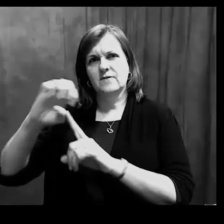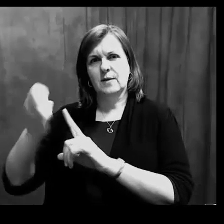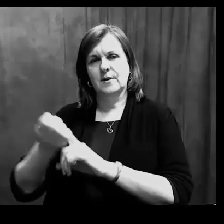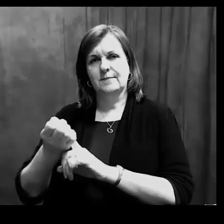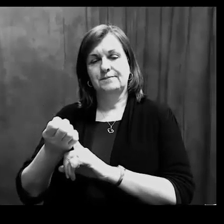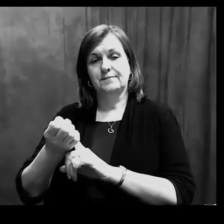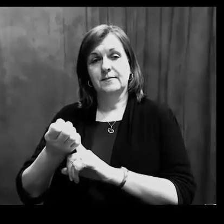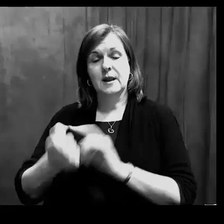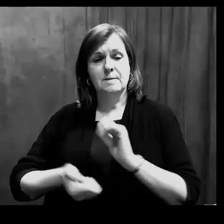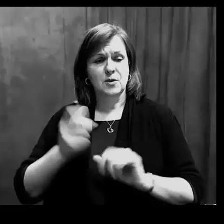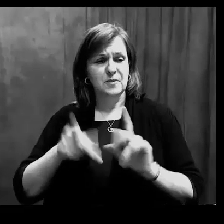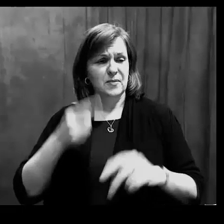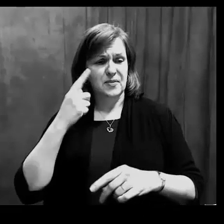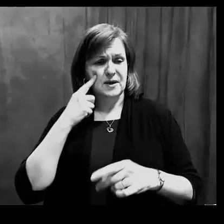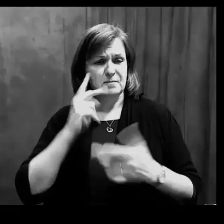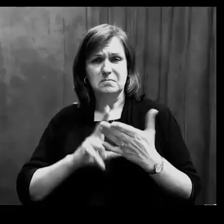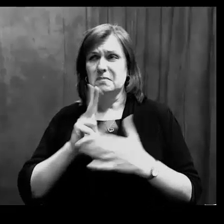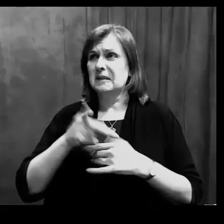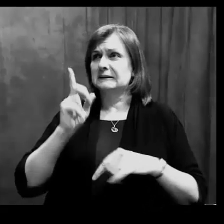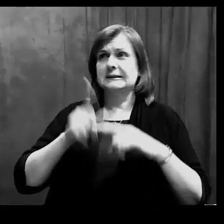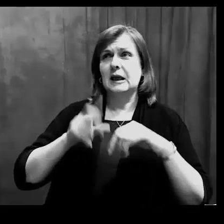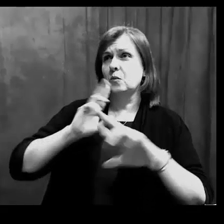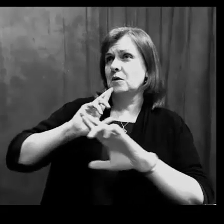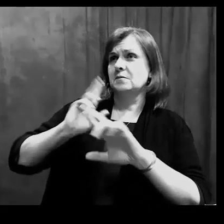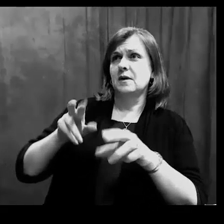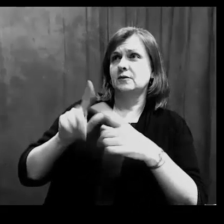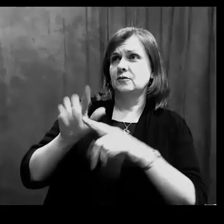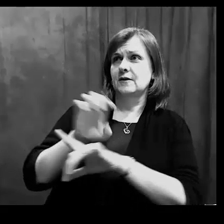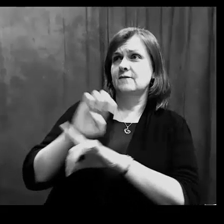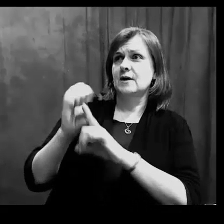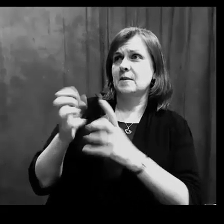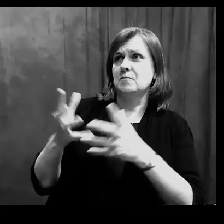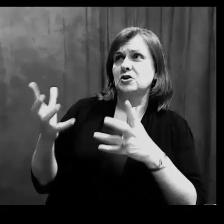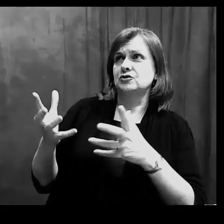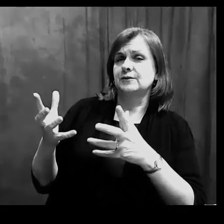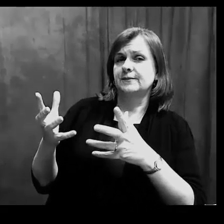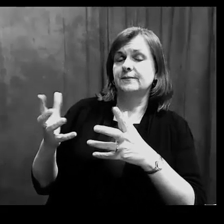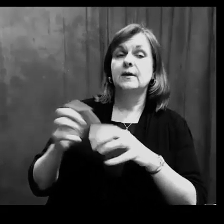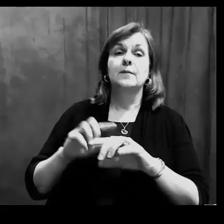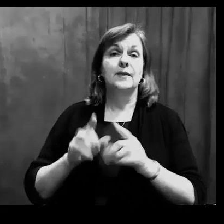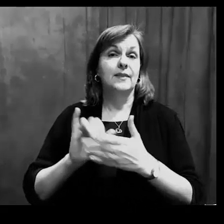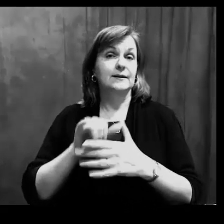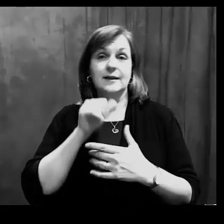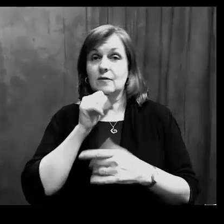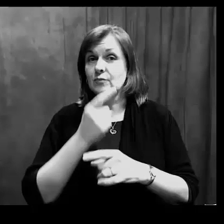I believe is that plants are not very good at responding to their environment